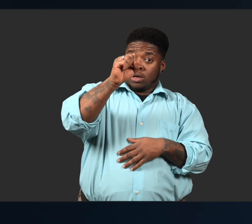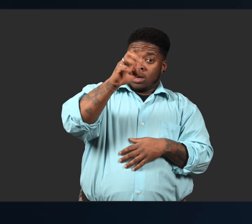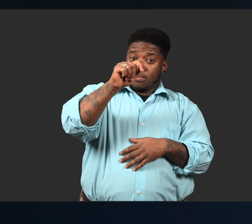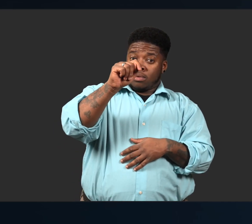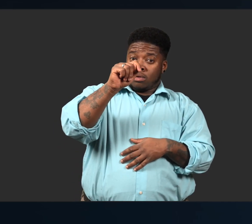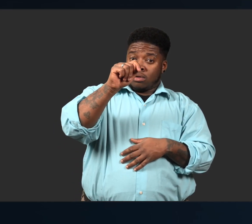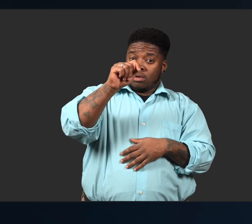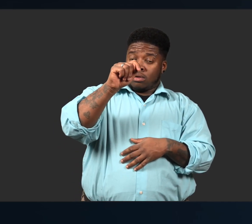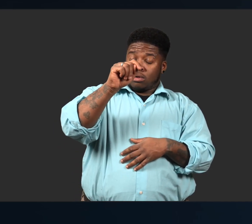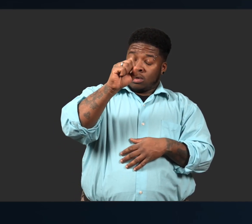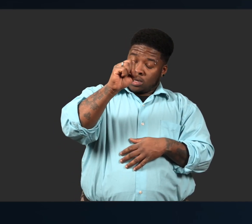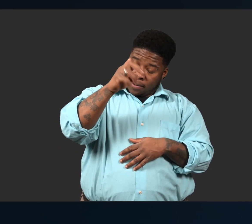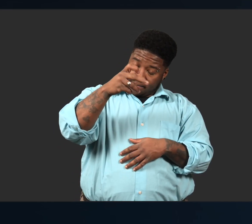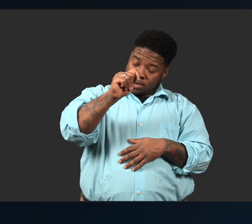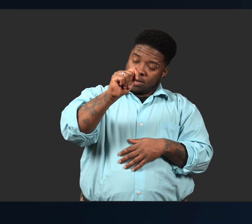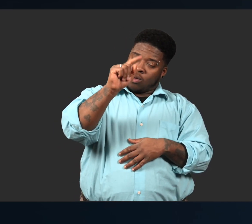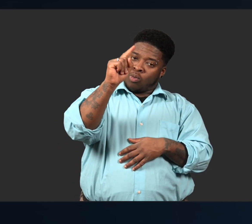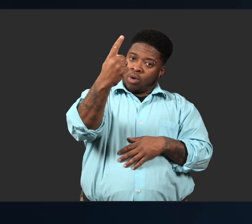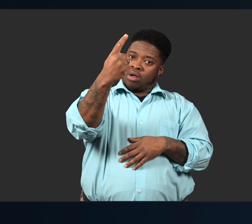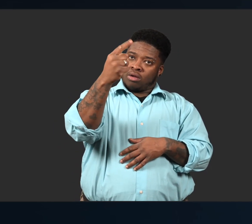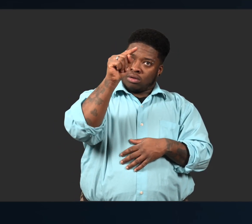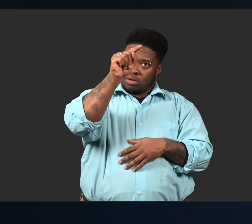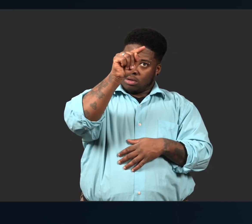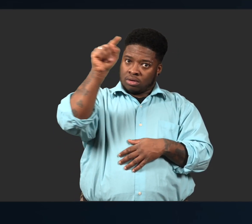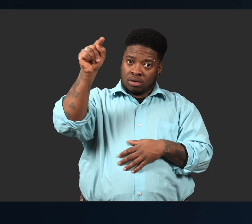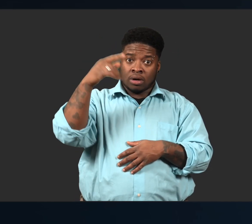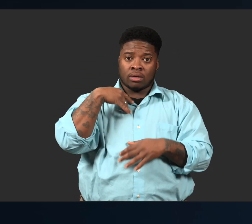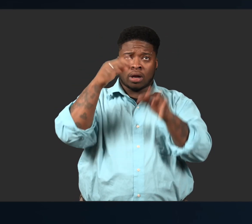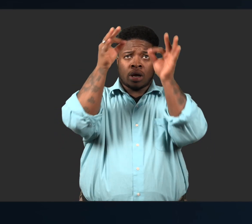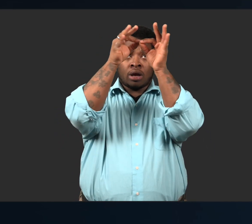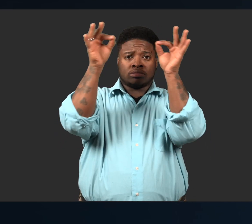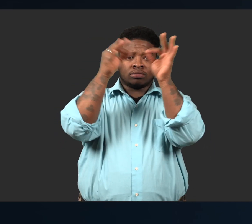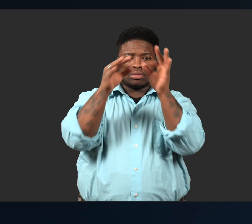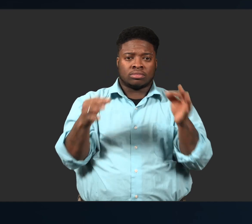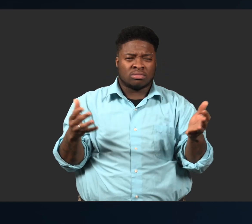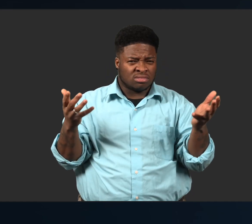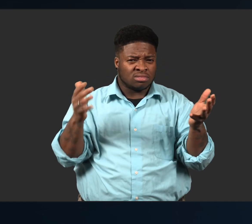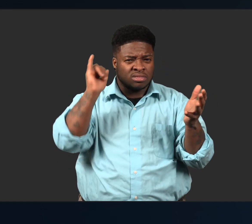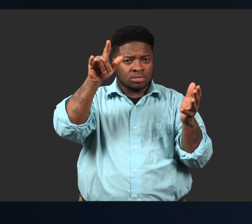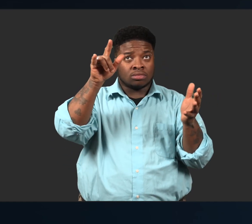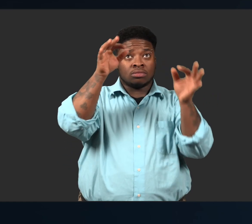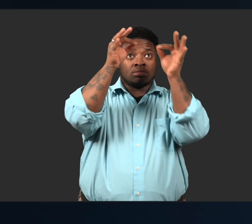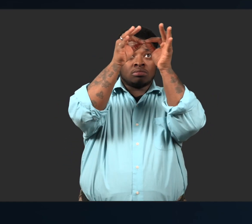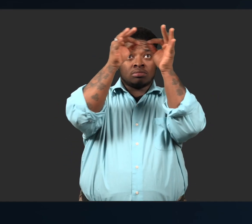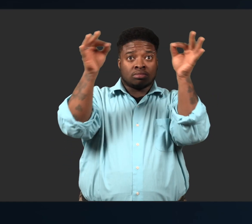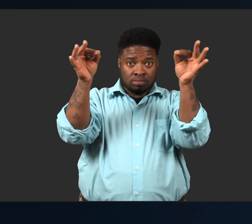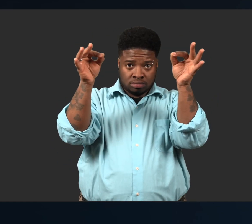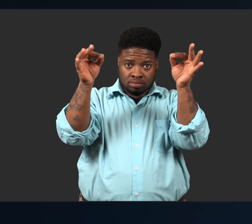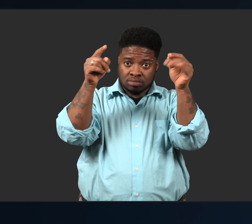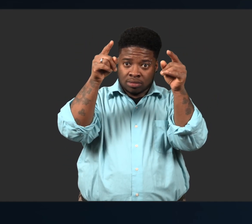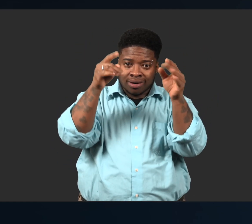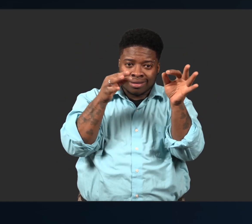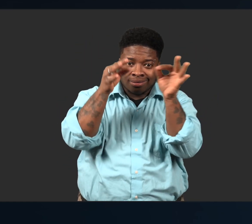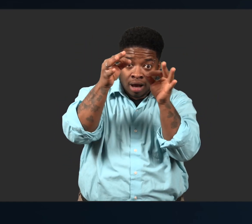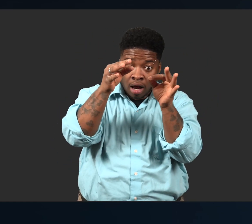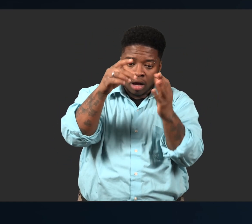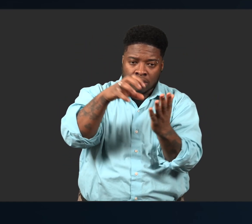Beginning with step one, each step is thoroughly explained and spelled out,